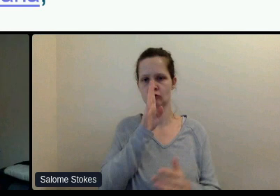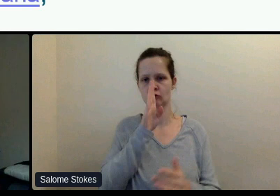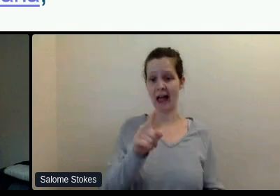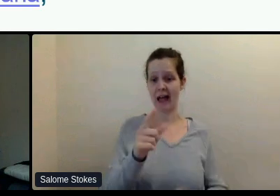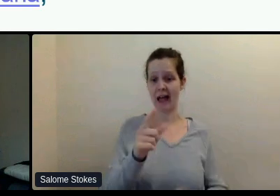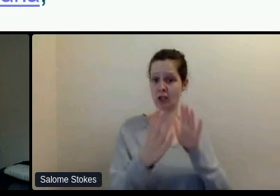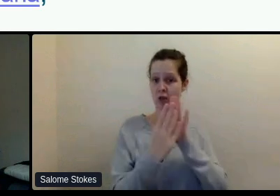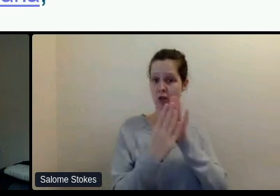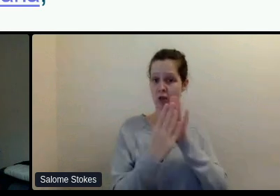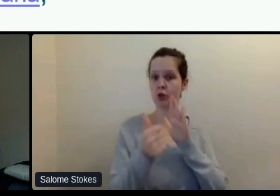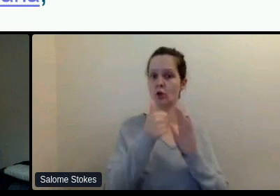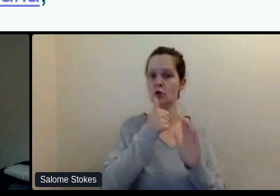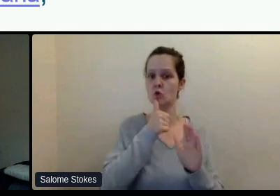You shouldn't use them that often.